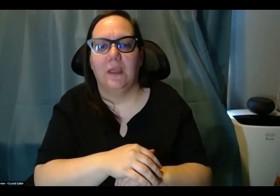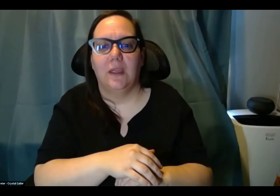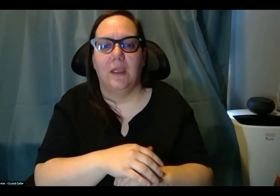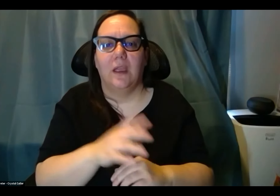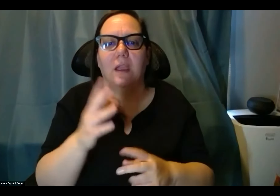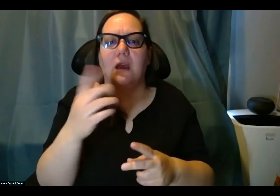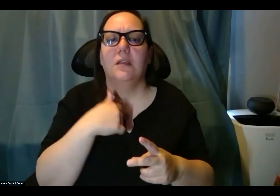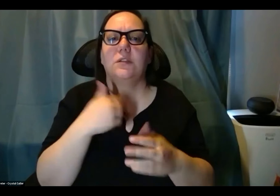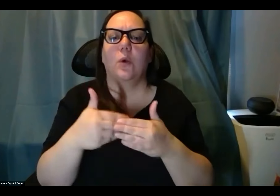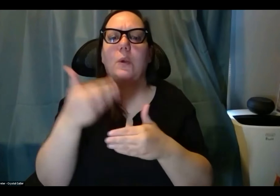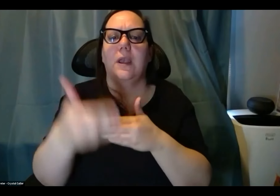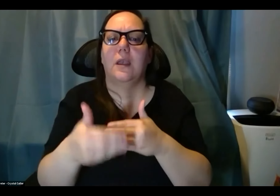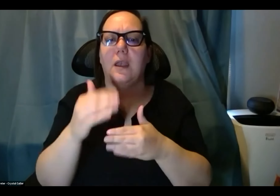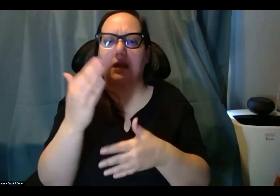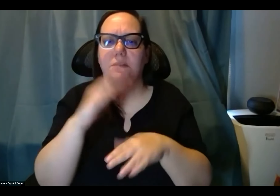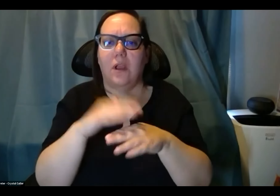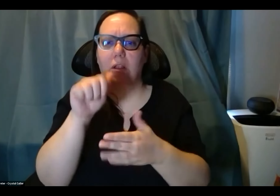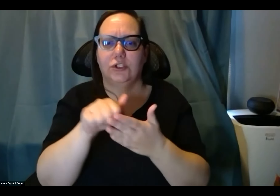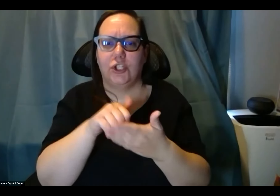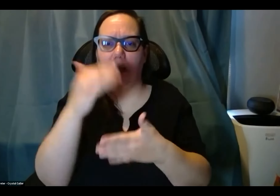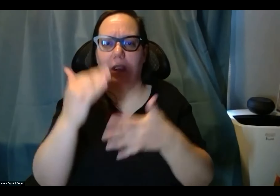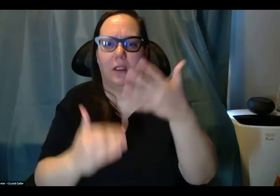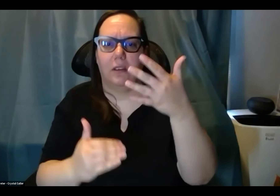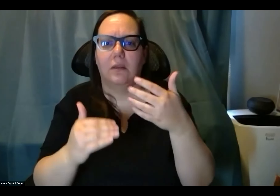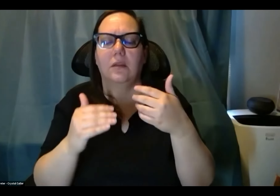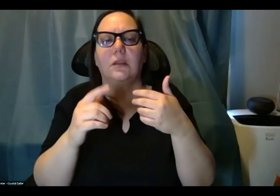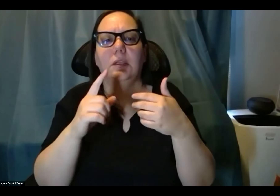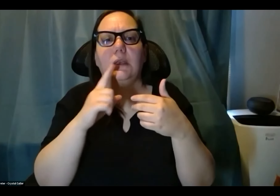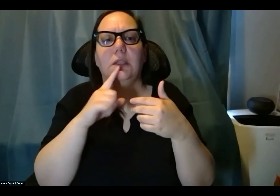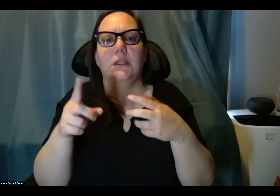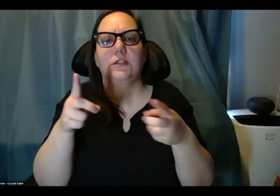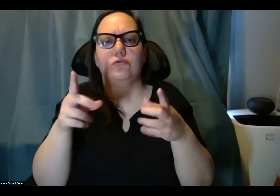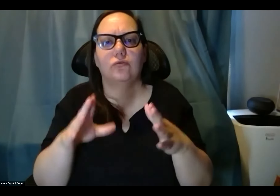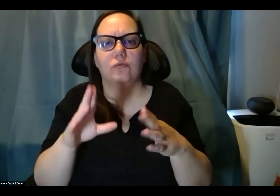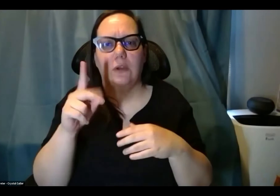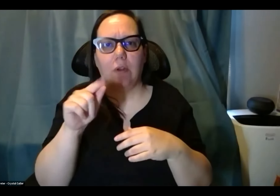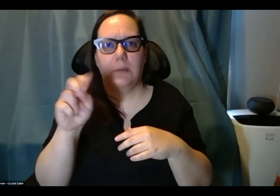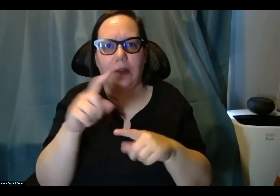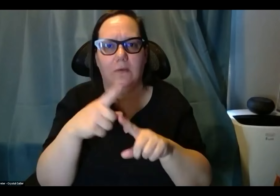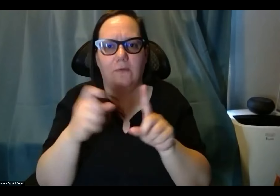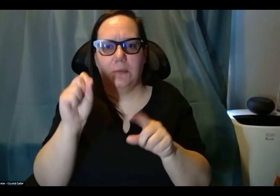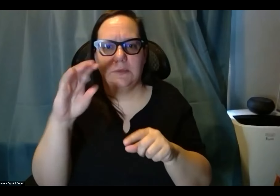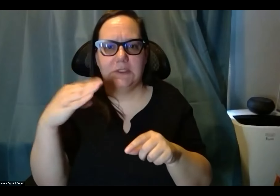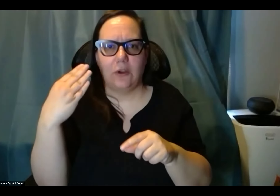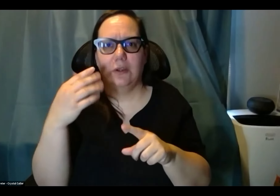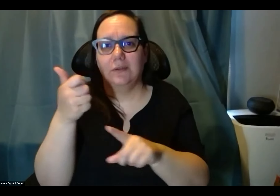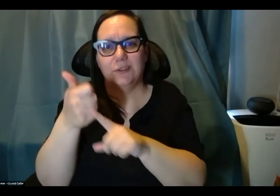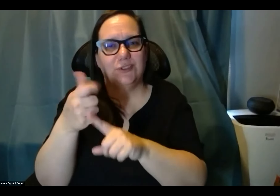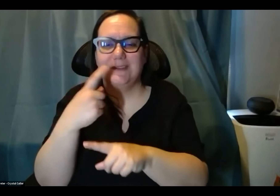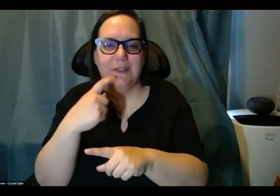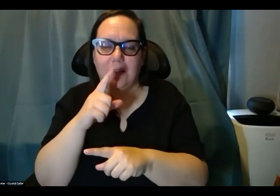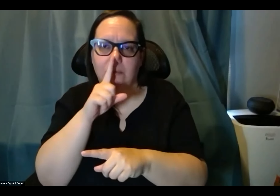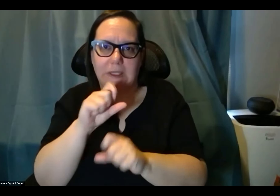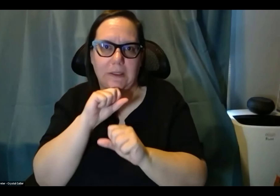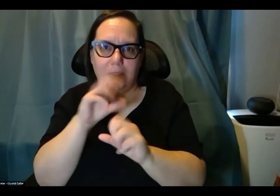Next director update. She informed me she does not have anything to report today. Anyone